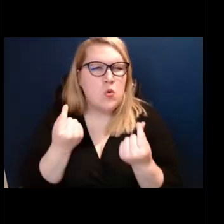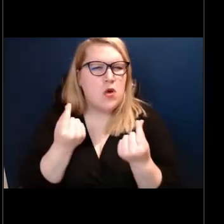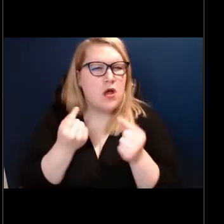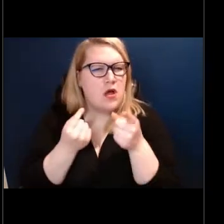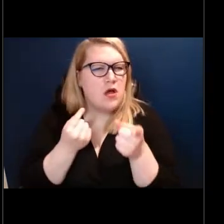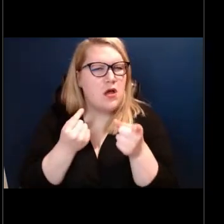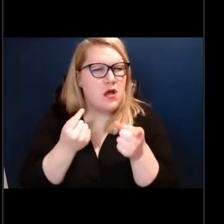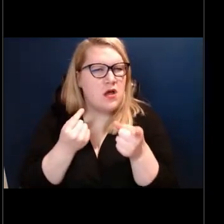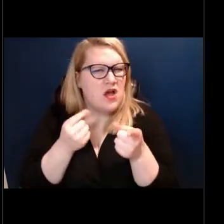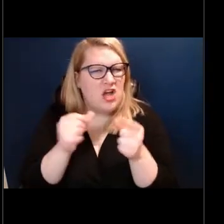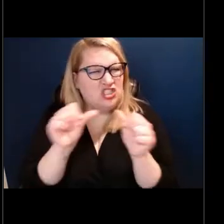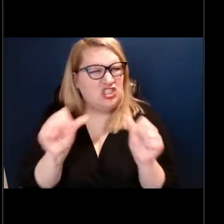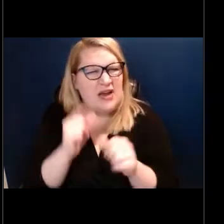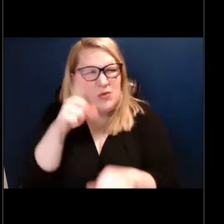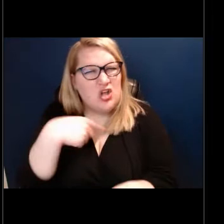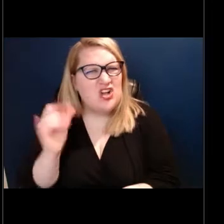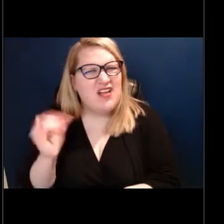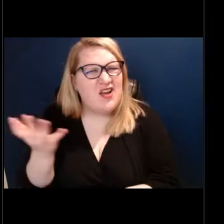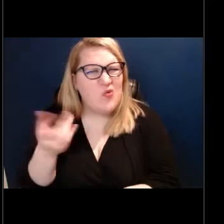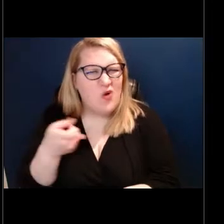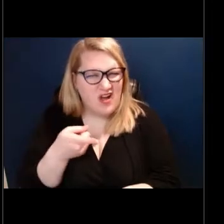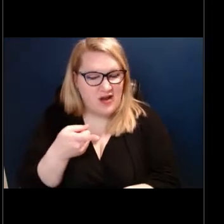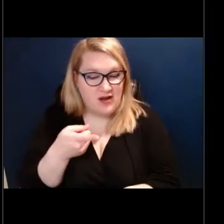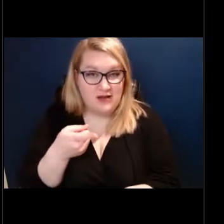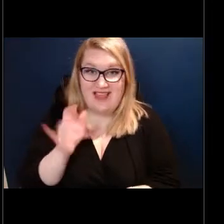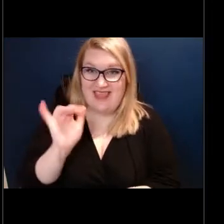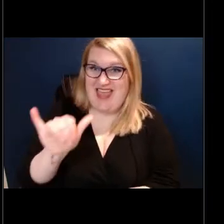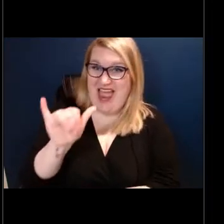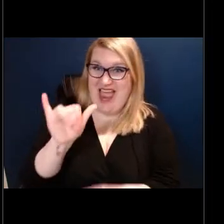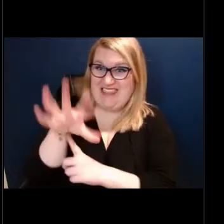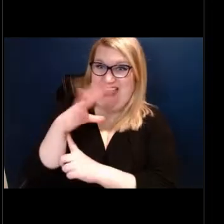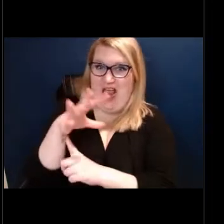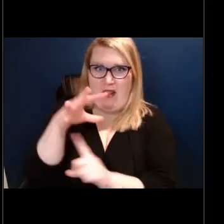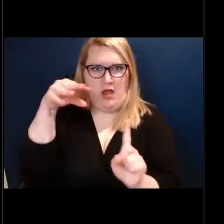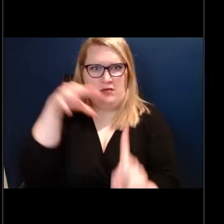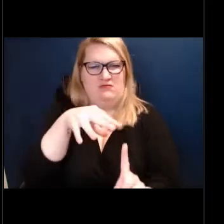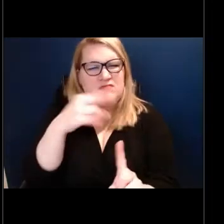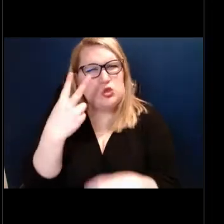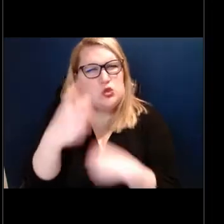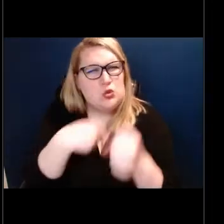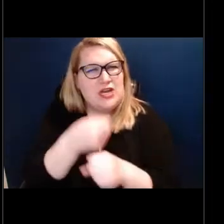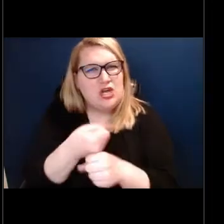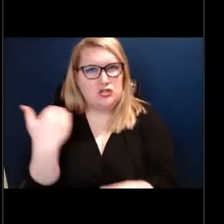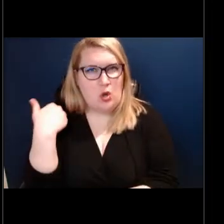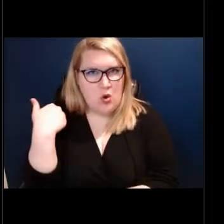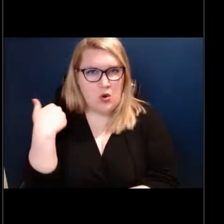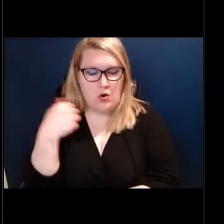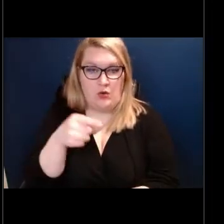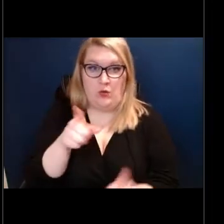what does that shape look like? This is what our satellite was seen about almost two years ago when this film video was taken.